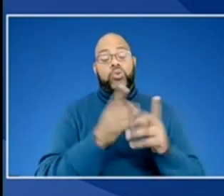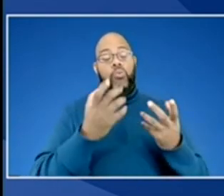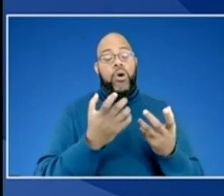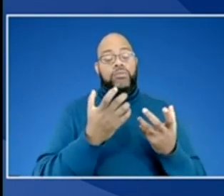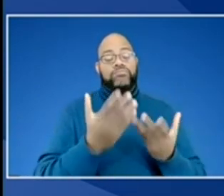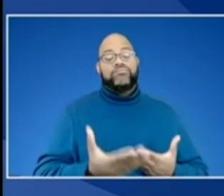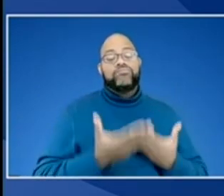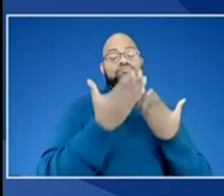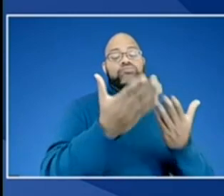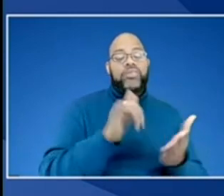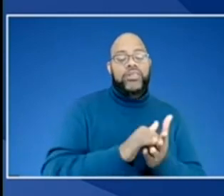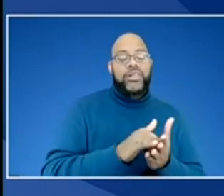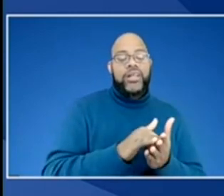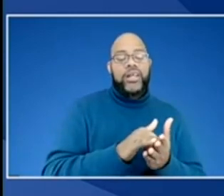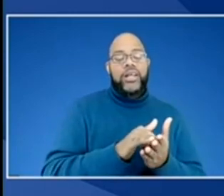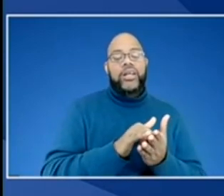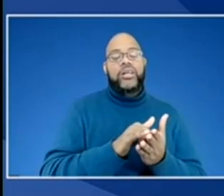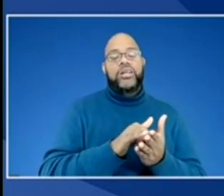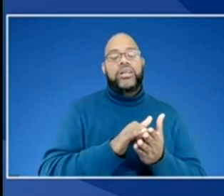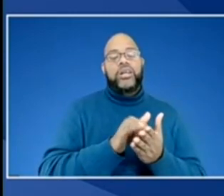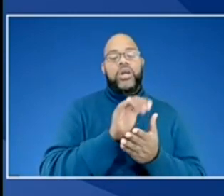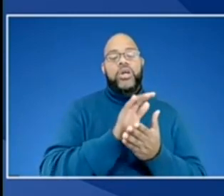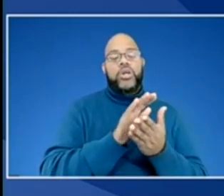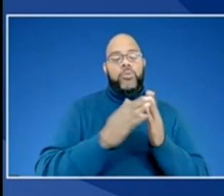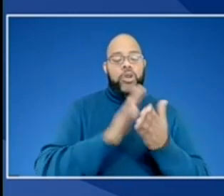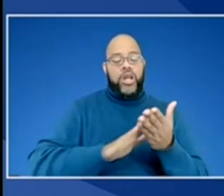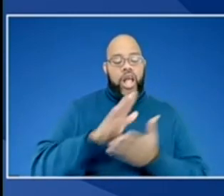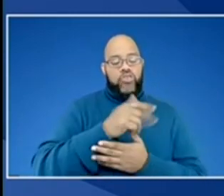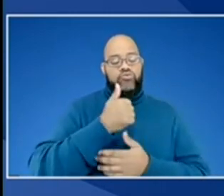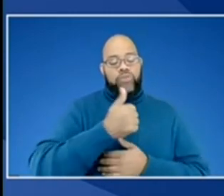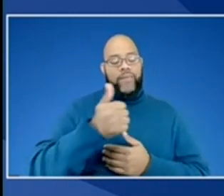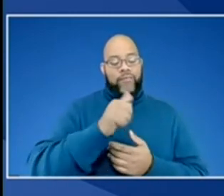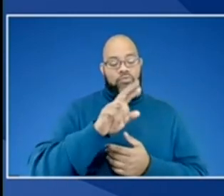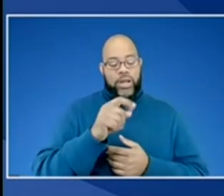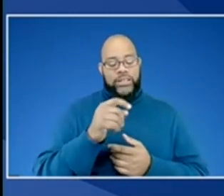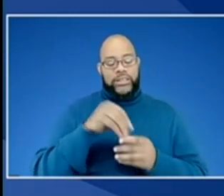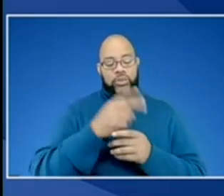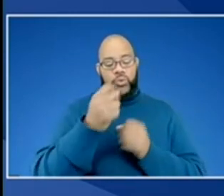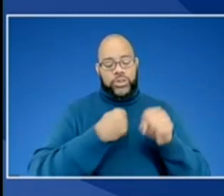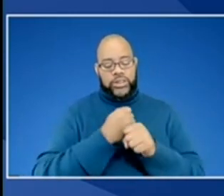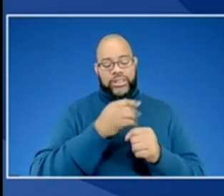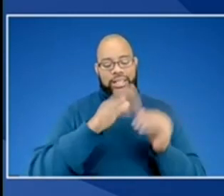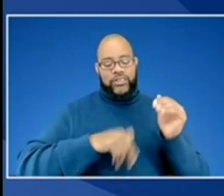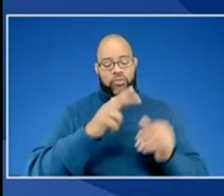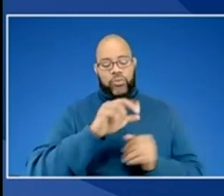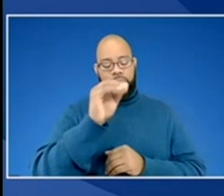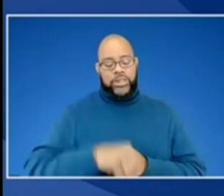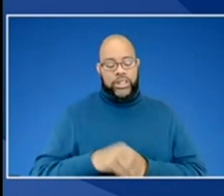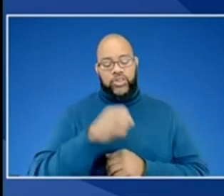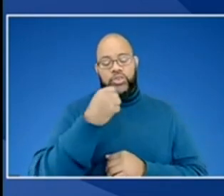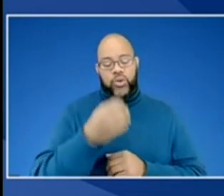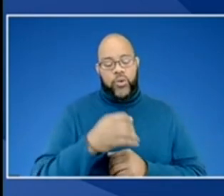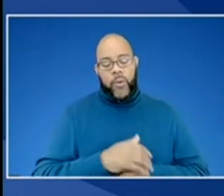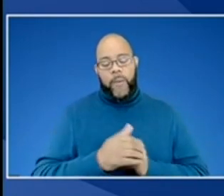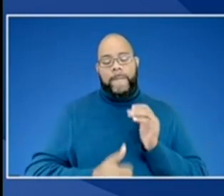community college transfer rates within two years is less than 3%. And so most community college students